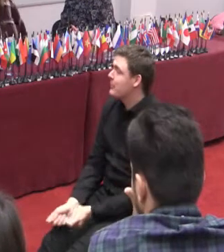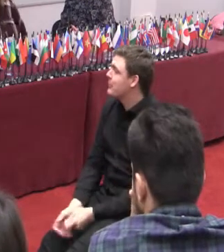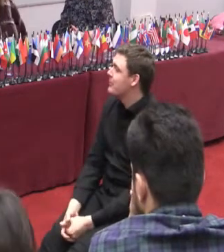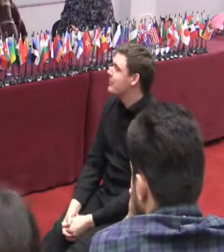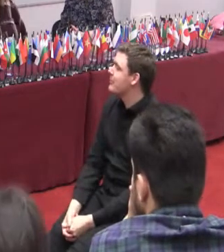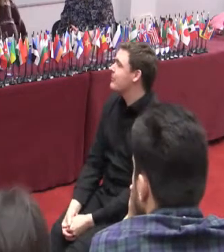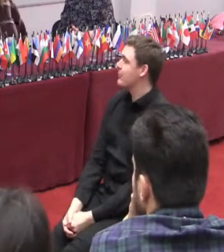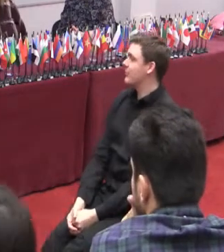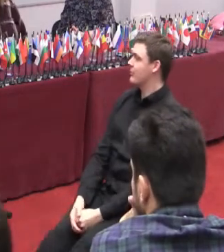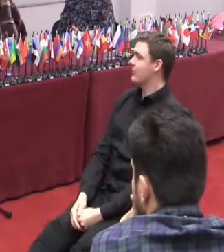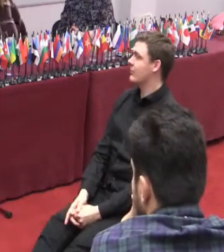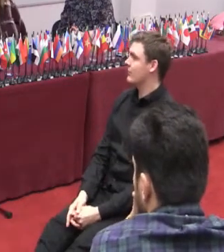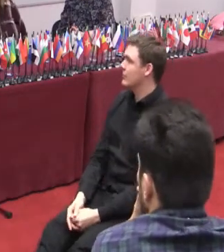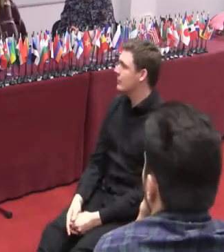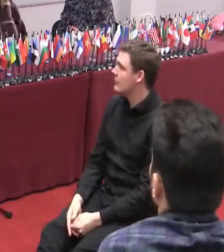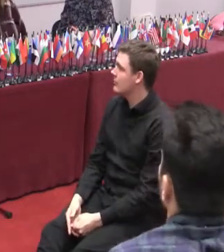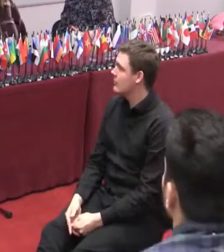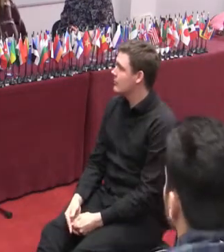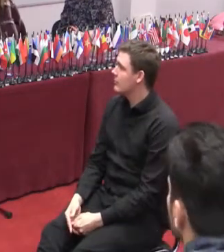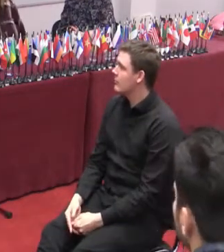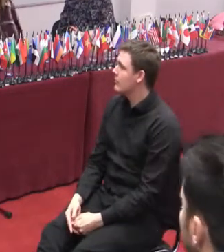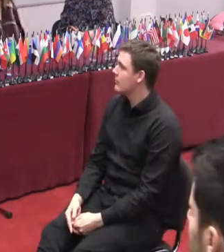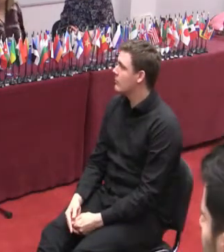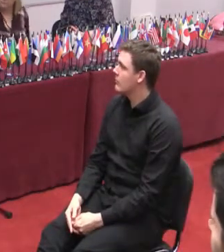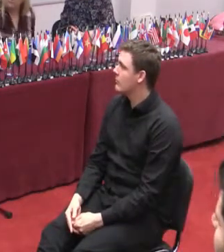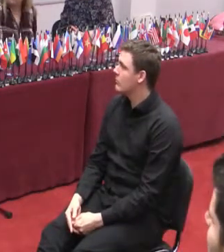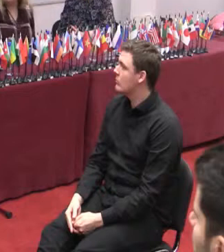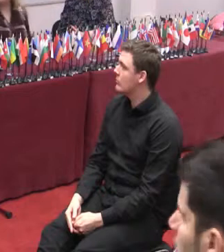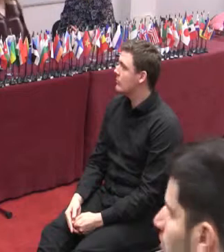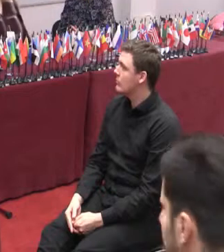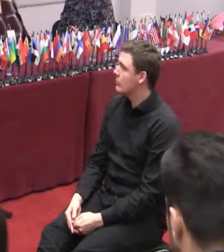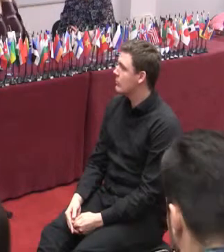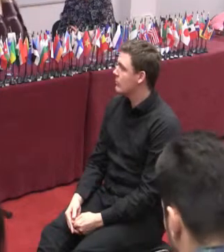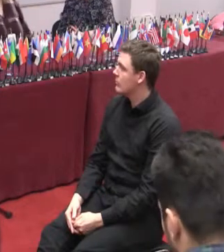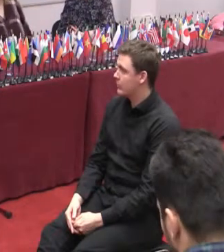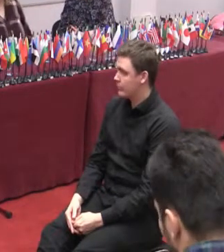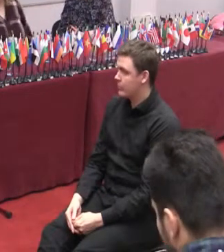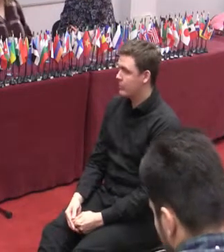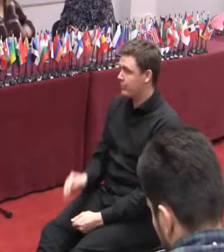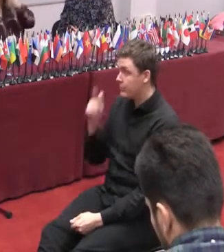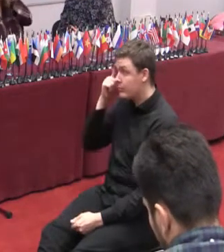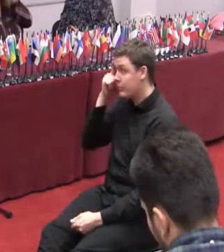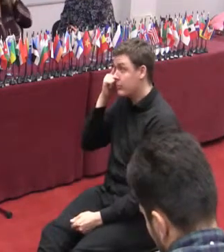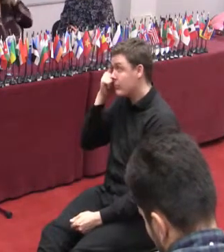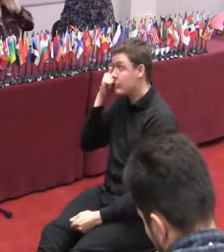From Australia, the campaigns for commissions and investigations into the experiences of